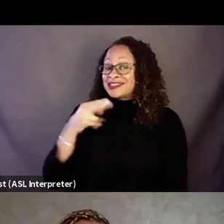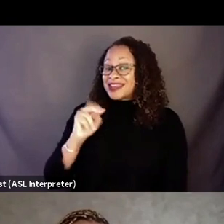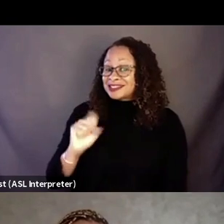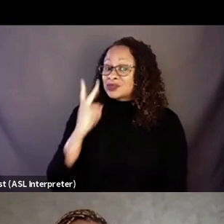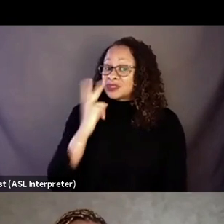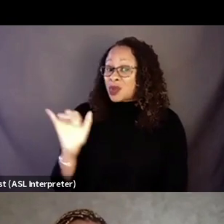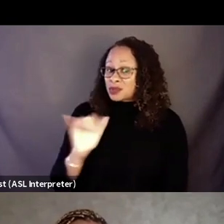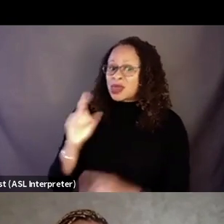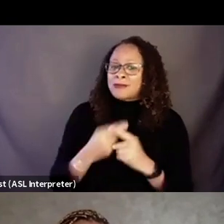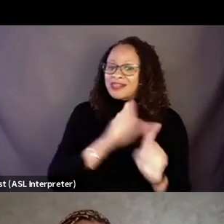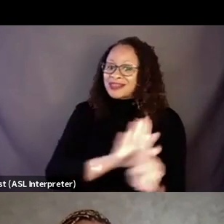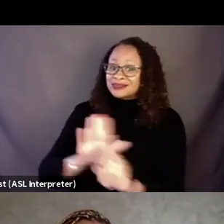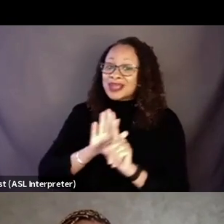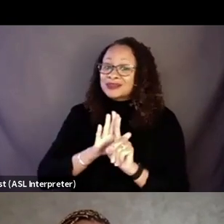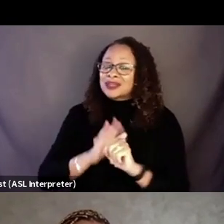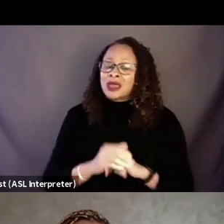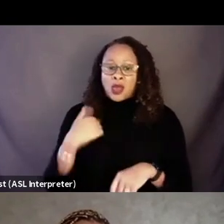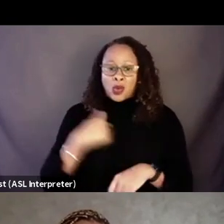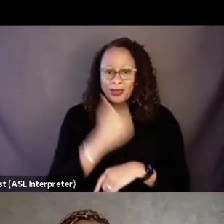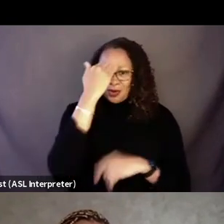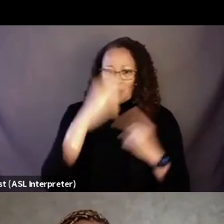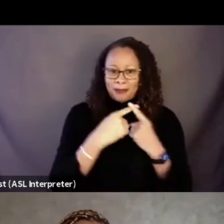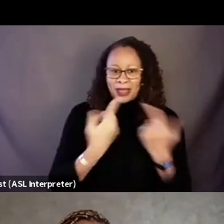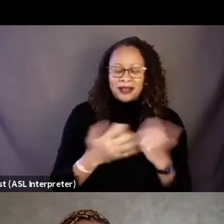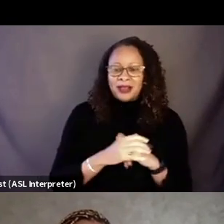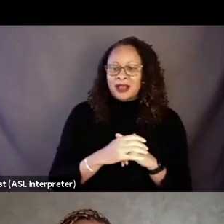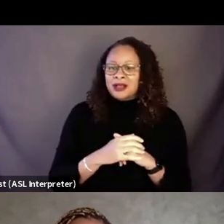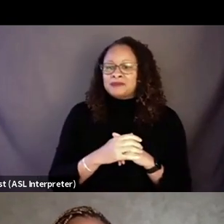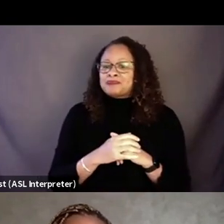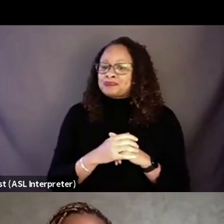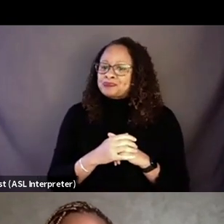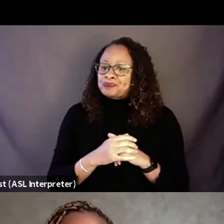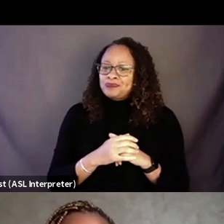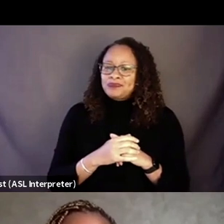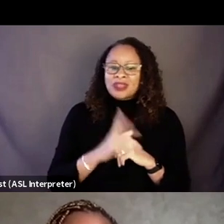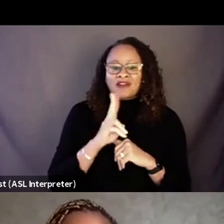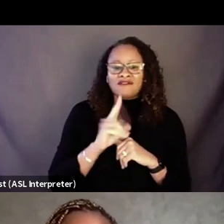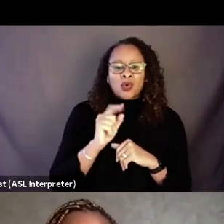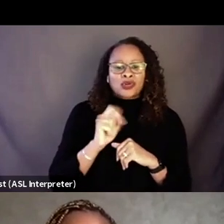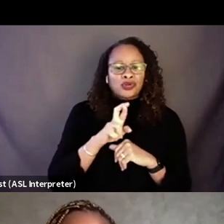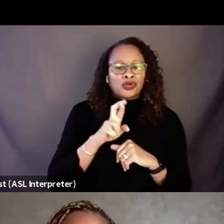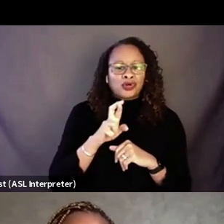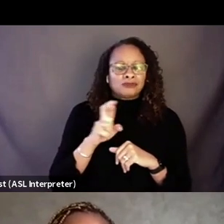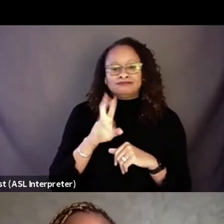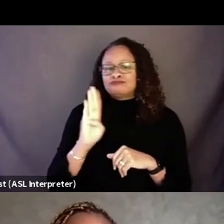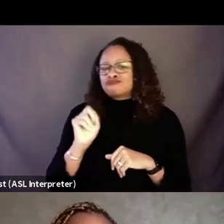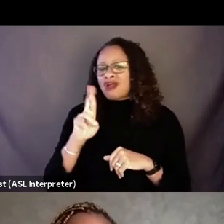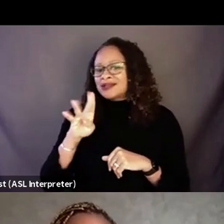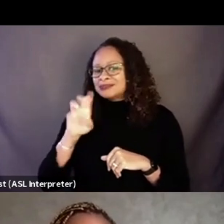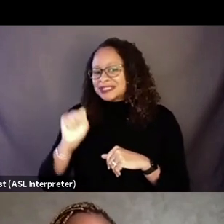about themselves 'cause we know about say voter bribery and we know about people buying votes.